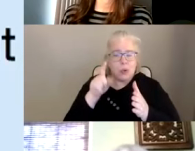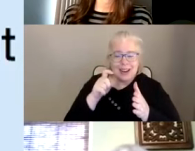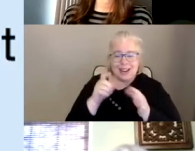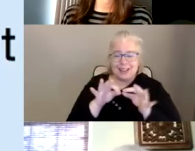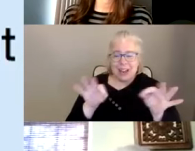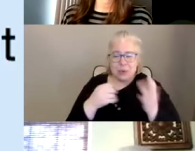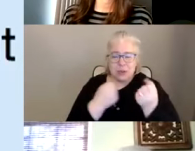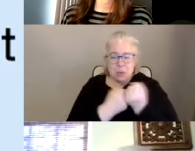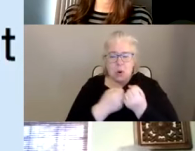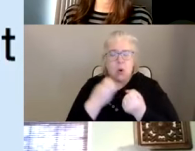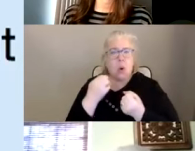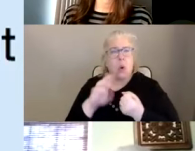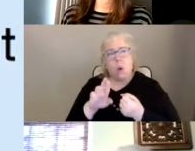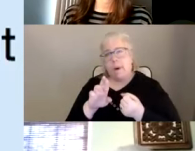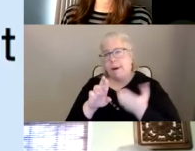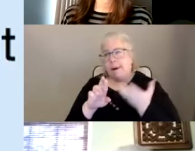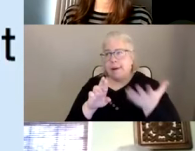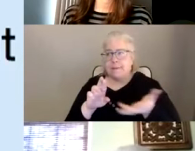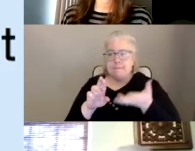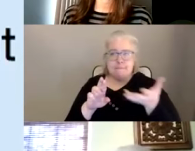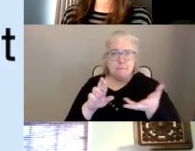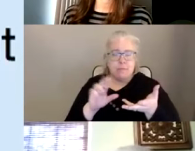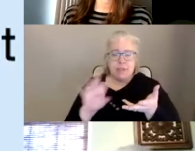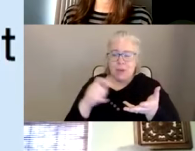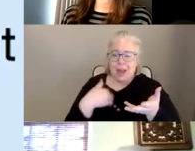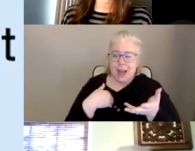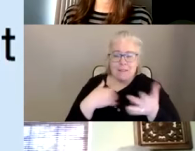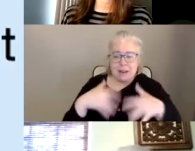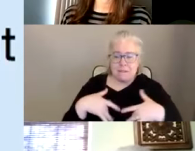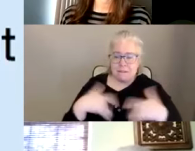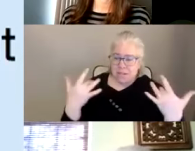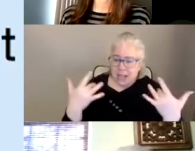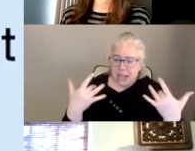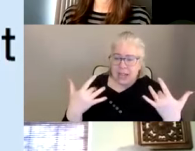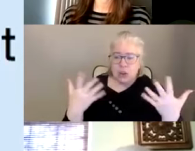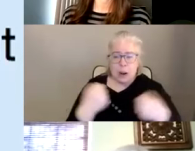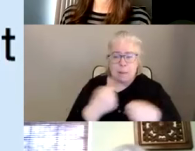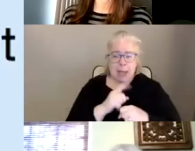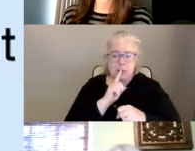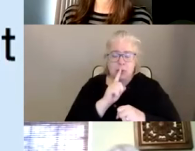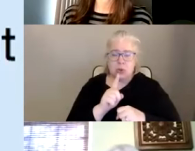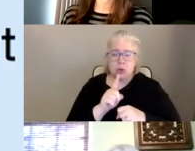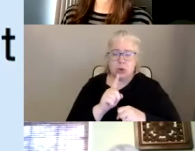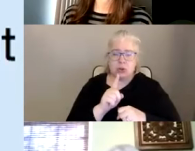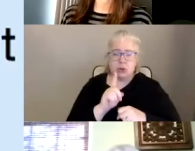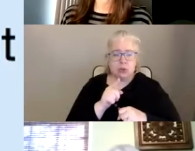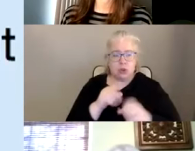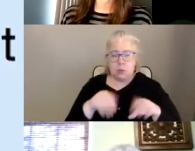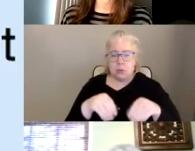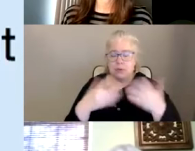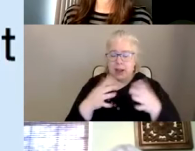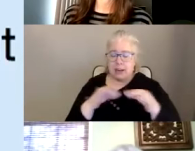Or if you have an event where you want to make sure that you're providing language support, cause you know